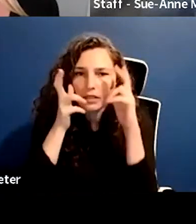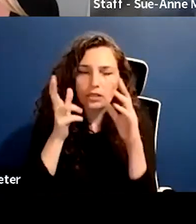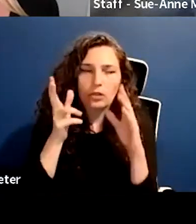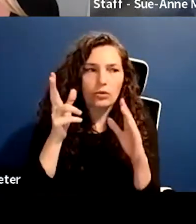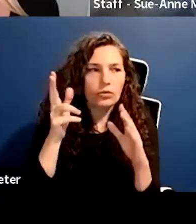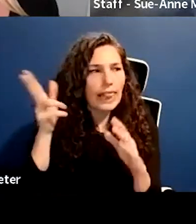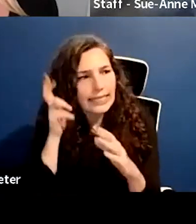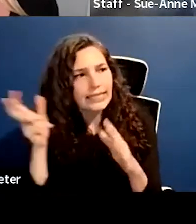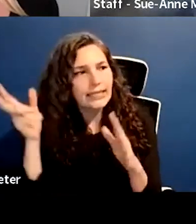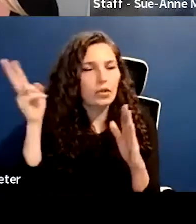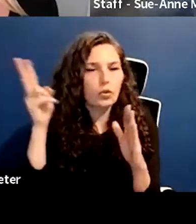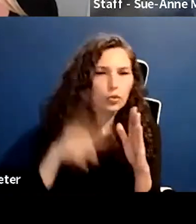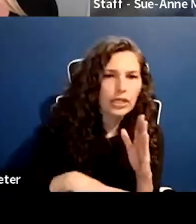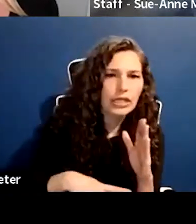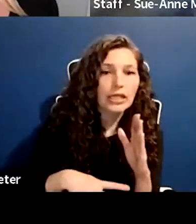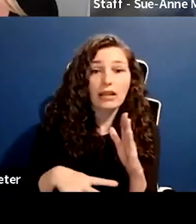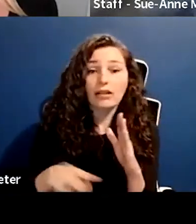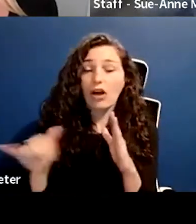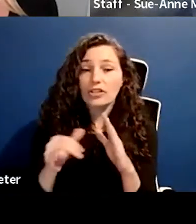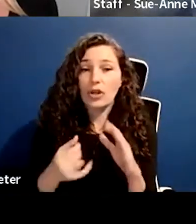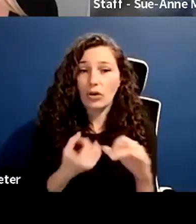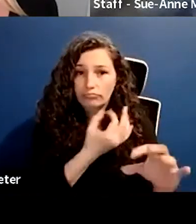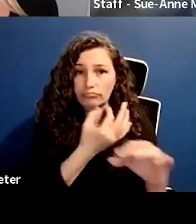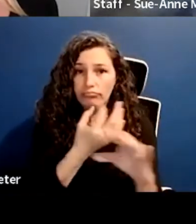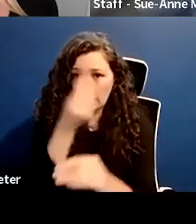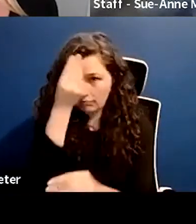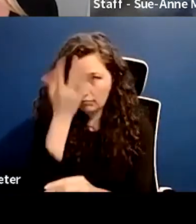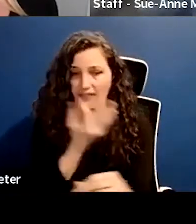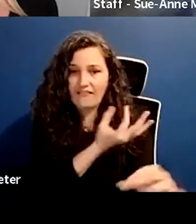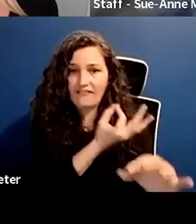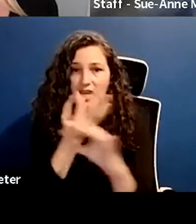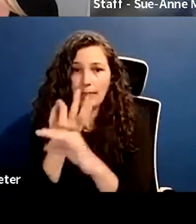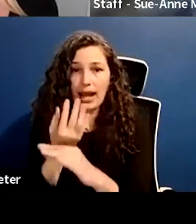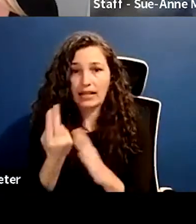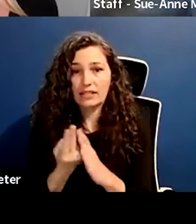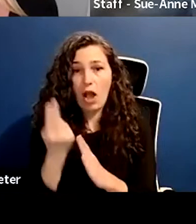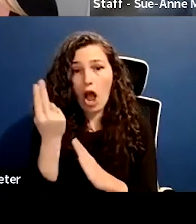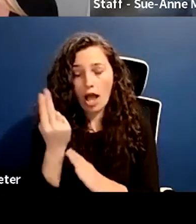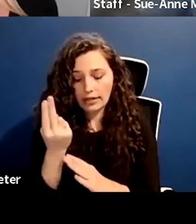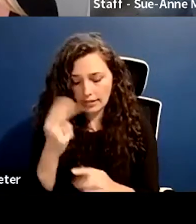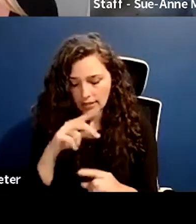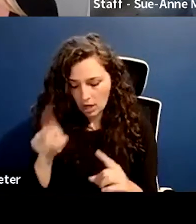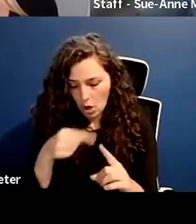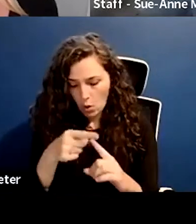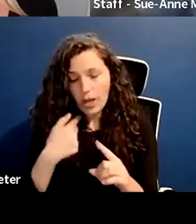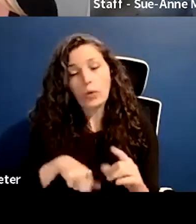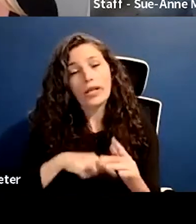because I'll be honest and it's, I mean this in a good way, like when we originally, podcasts were being kind of lumped into